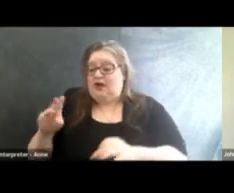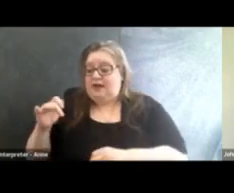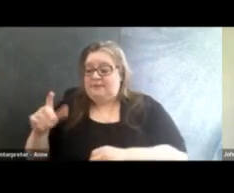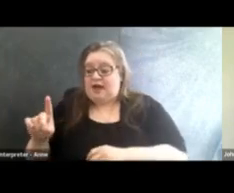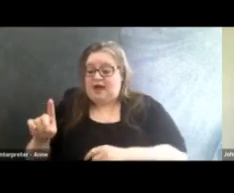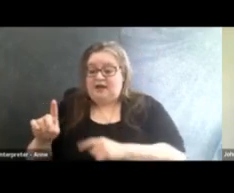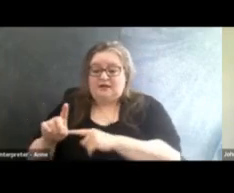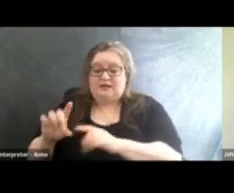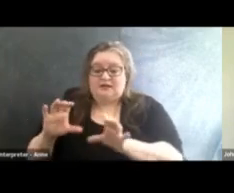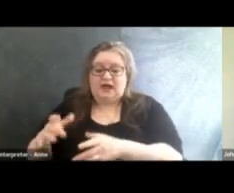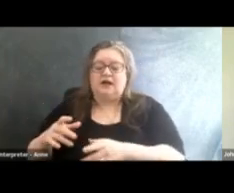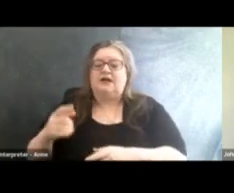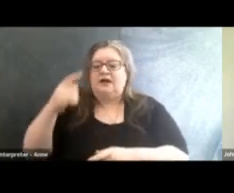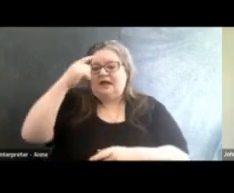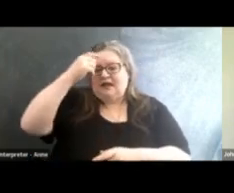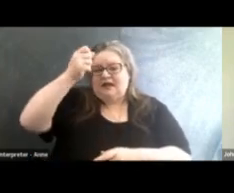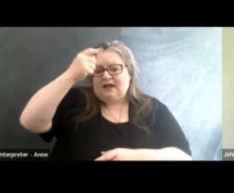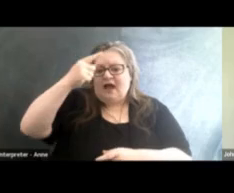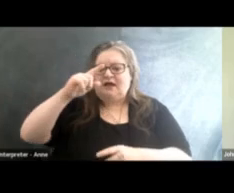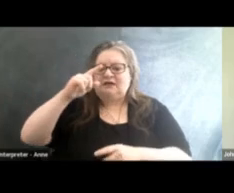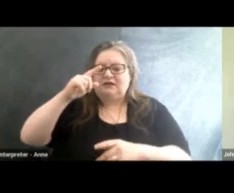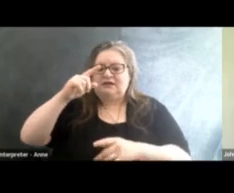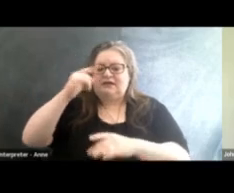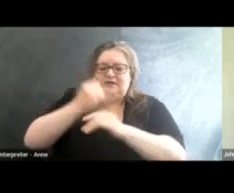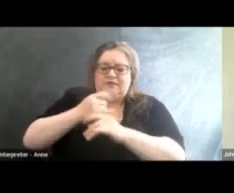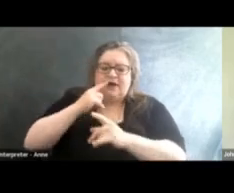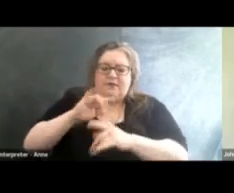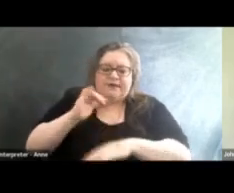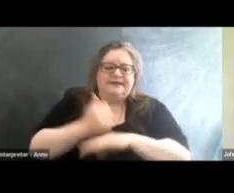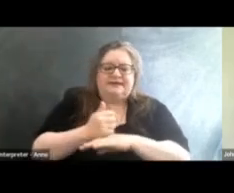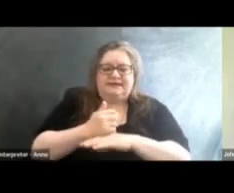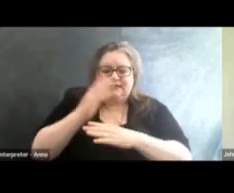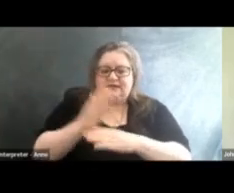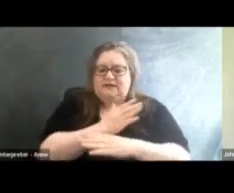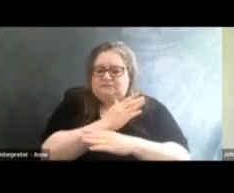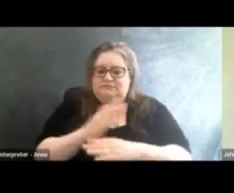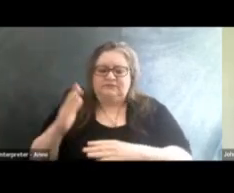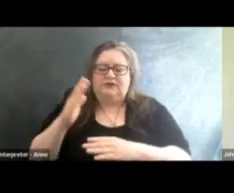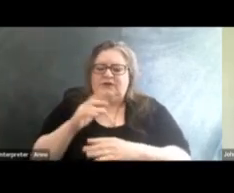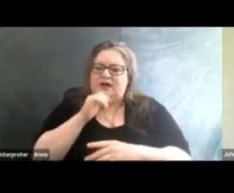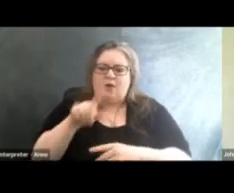Cognitive impairment exists along a continuum. And not only is it along a continuum, it's